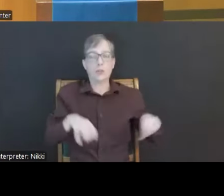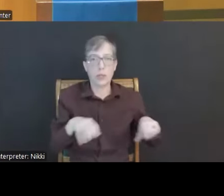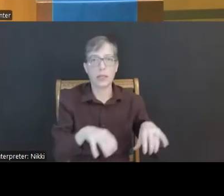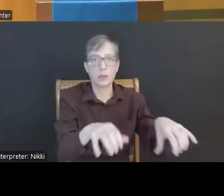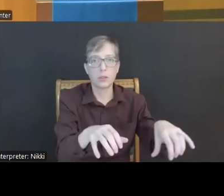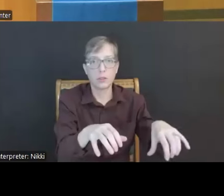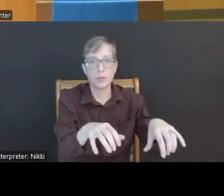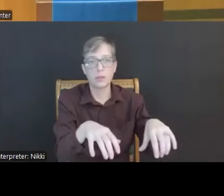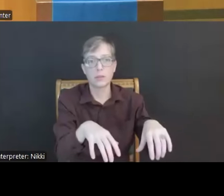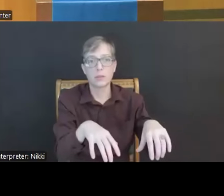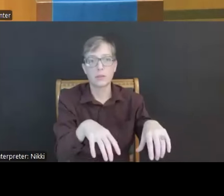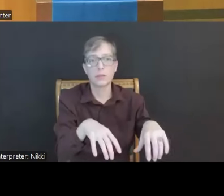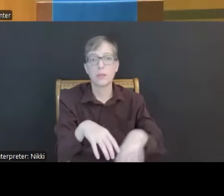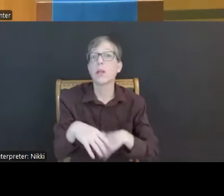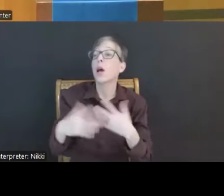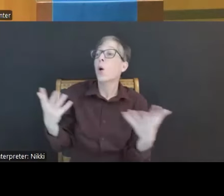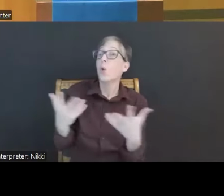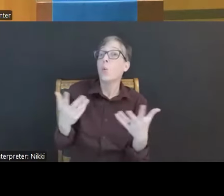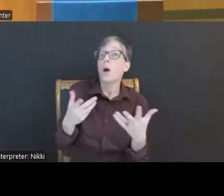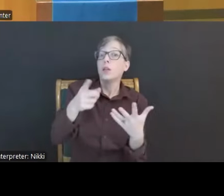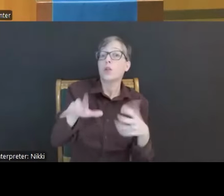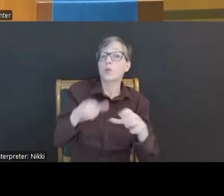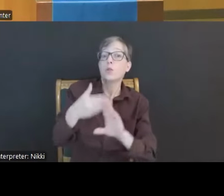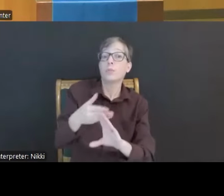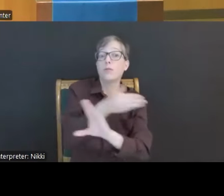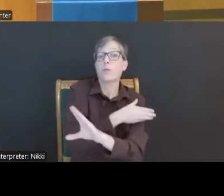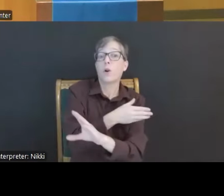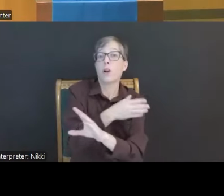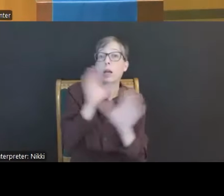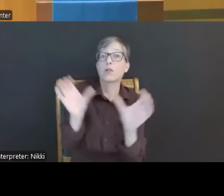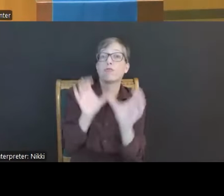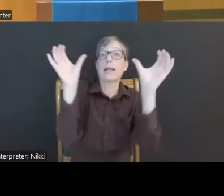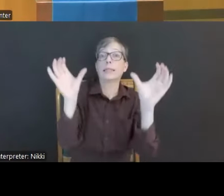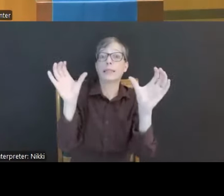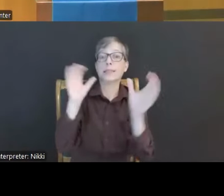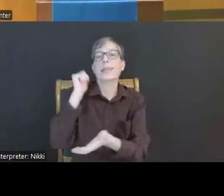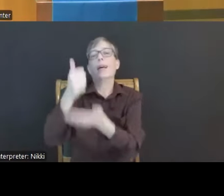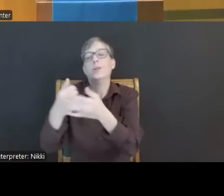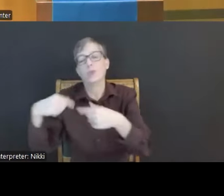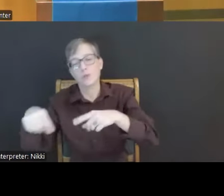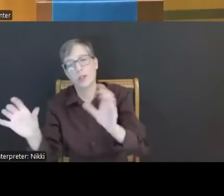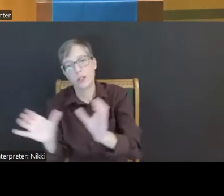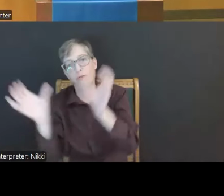a crisis helps you in a crisis um so it really just helps you to be able to um to connect with